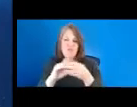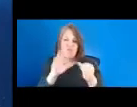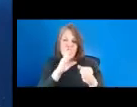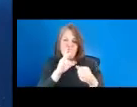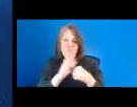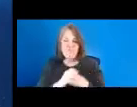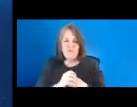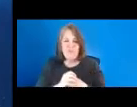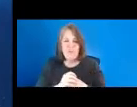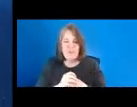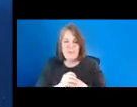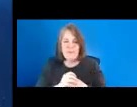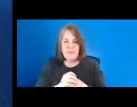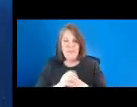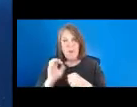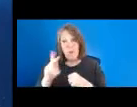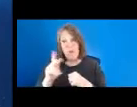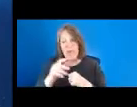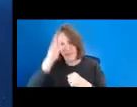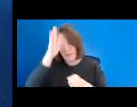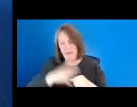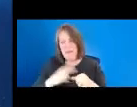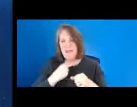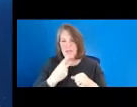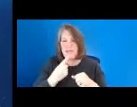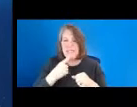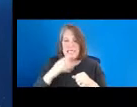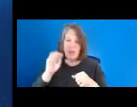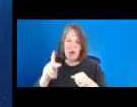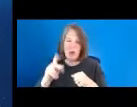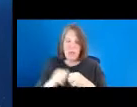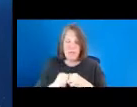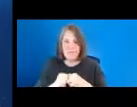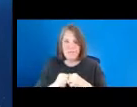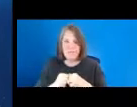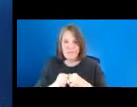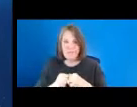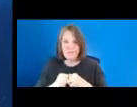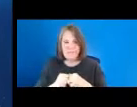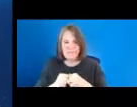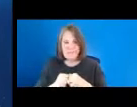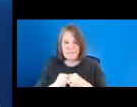16:34:52 >> SPEAKER: Okay. 16:34:52 [ UNINTELLIGIBLE ]